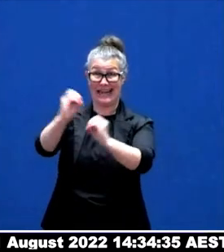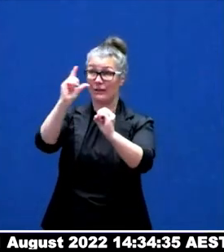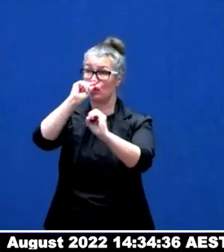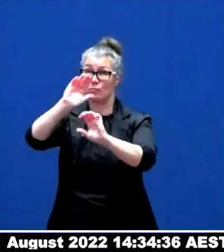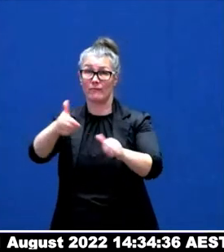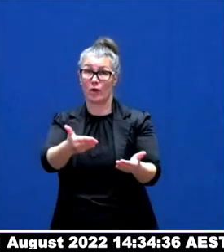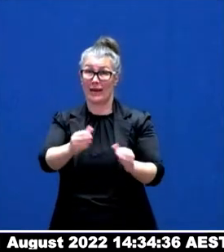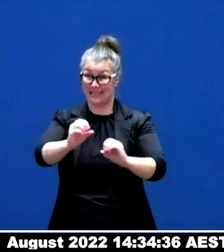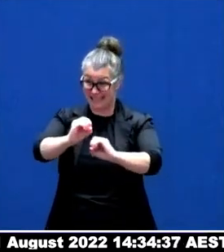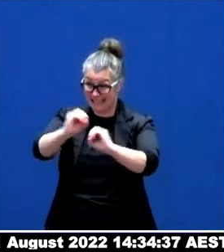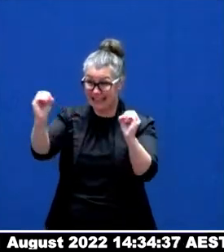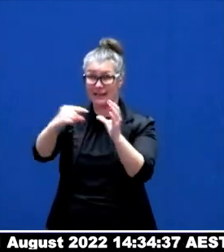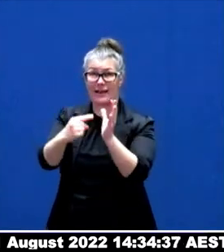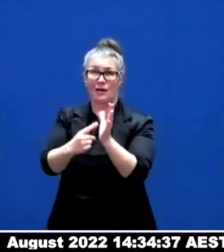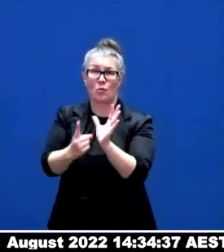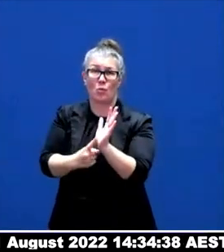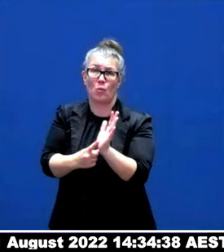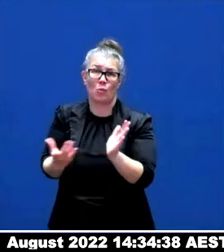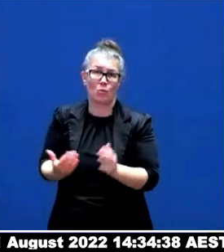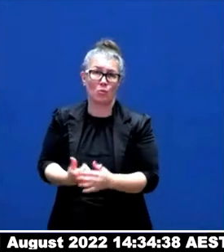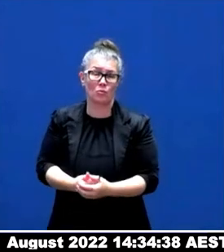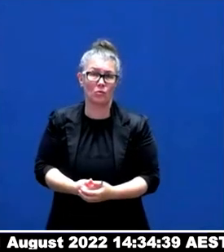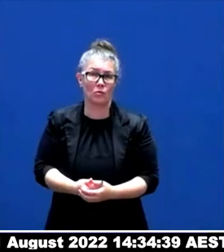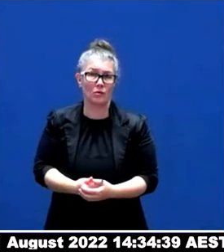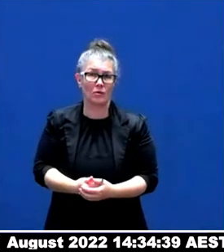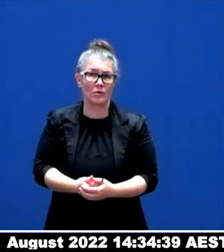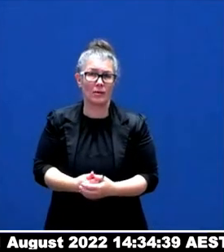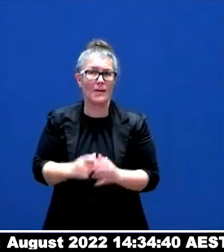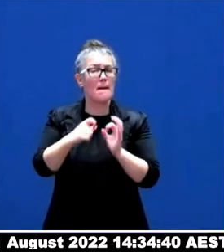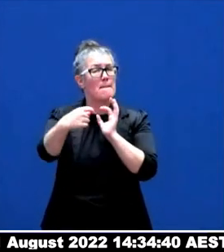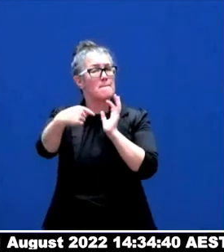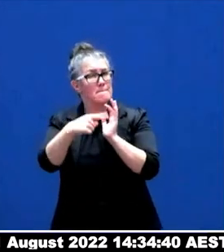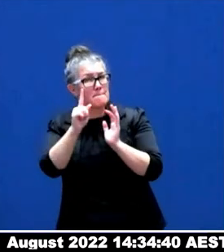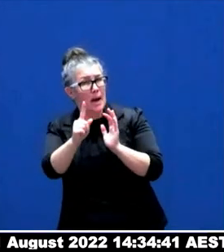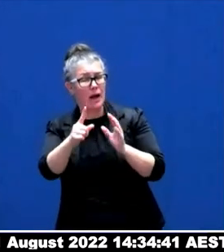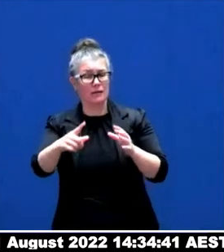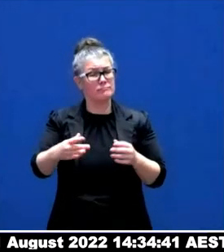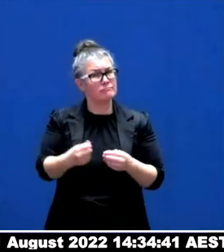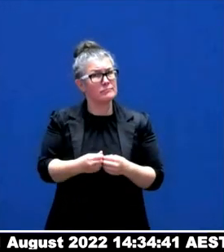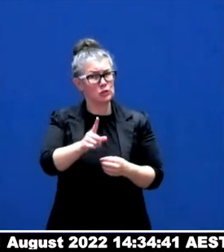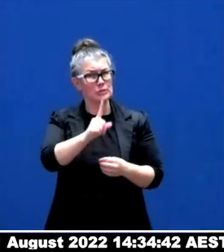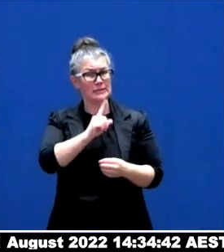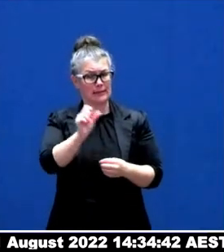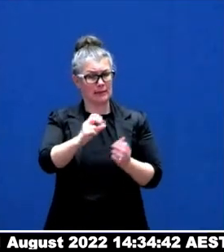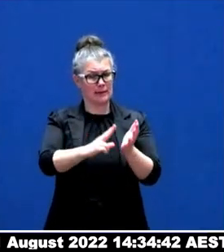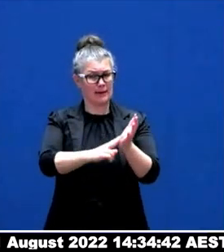But you do accept the NDIA had - has a role in those kinds of scenarios and it